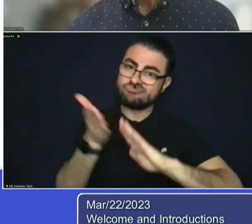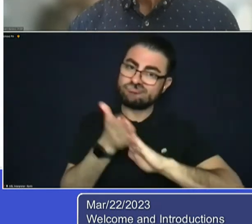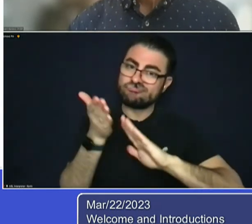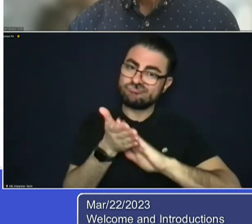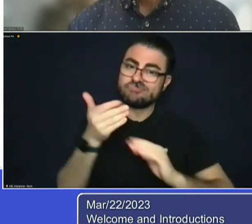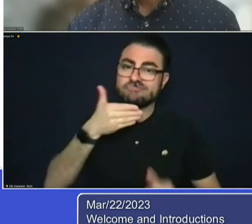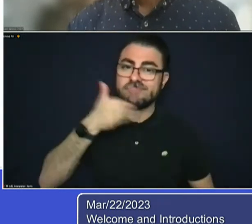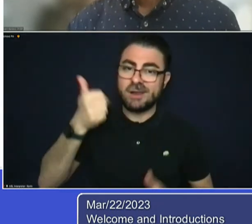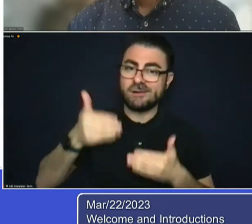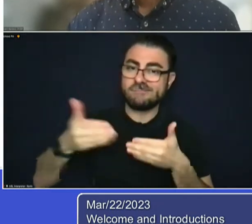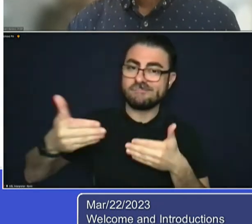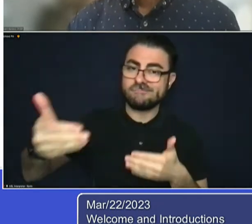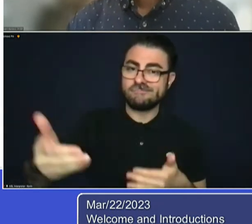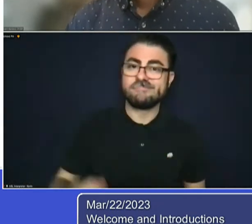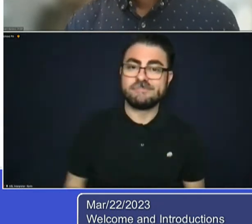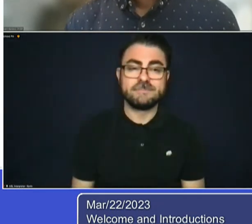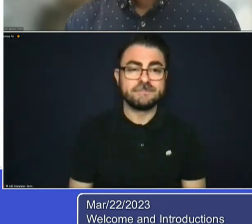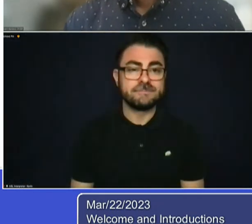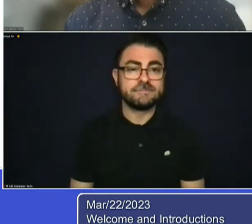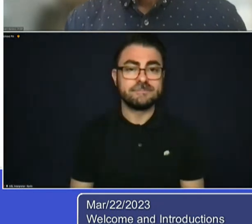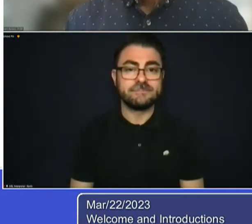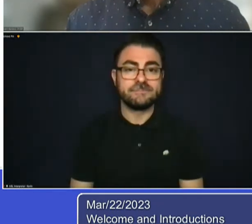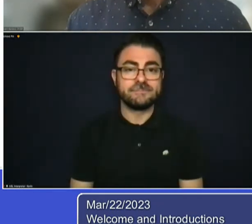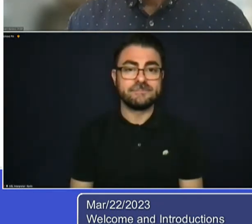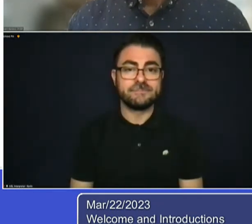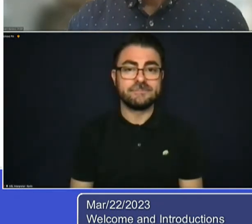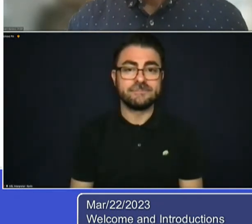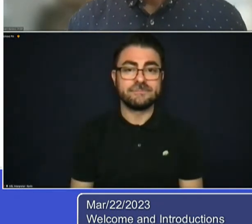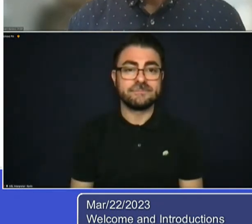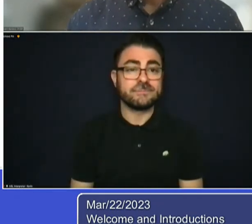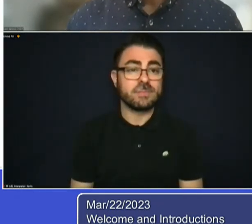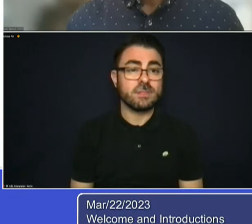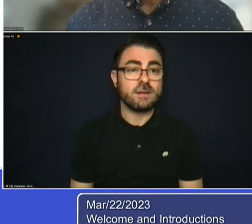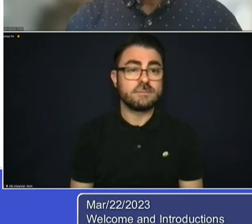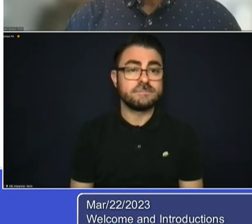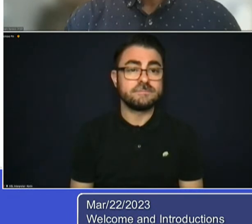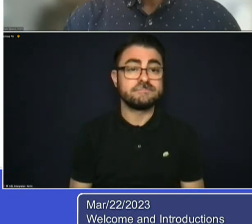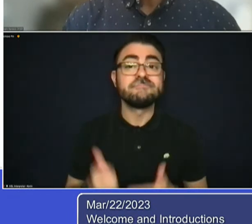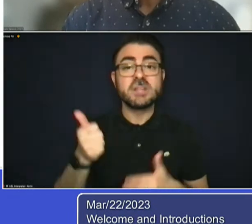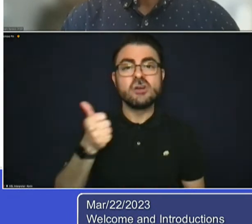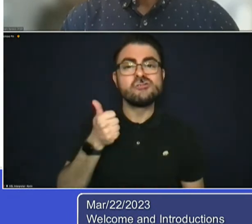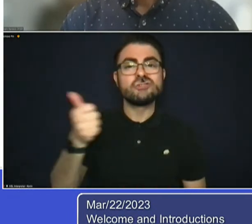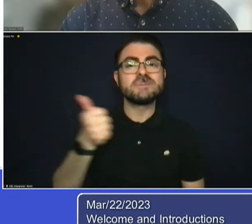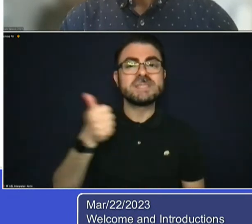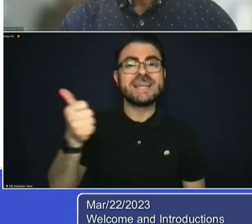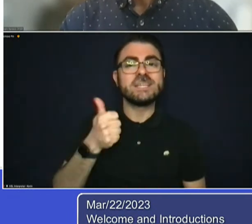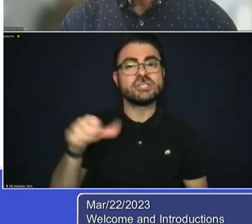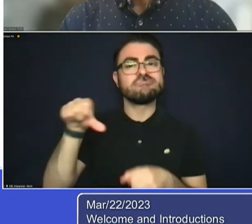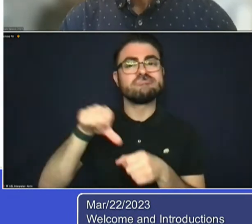IN SEVERE WEATHER RESPONSE. WE'RE ALSO HELPING THEM OPERATE MORE EFFICIENTLY ON AN ON GOING